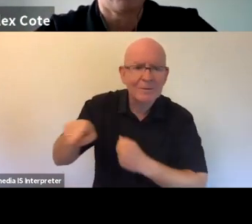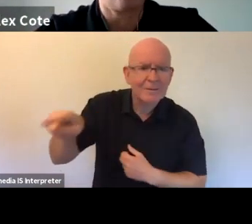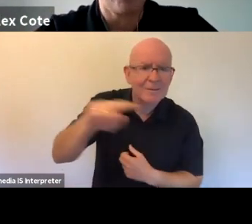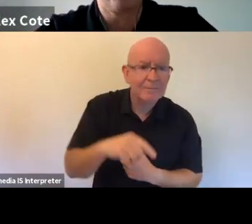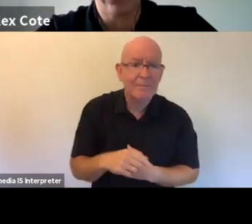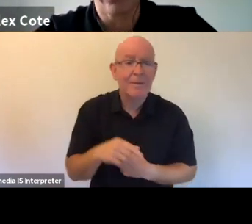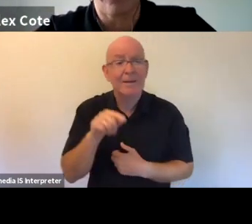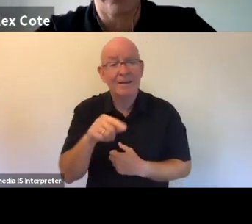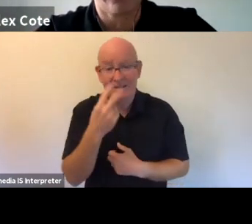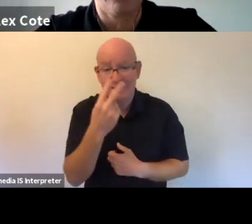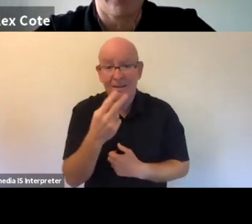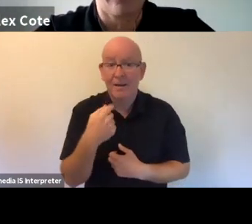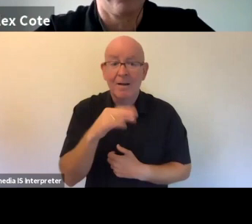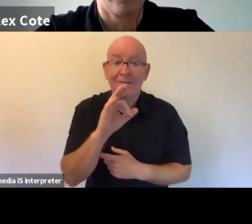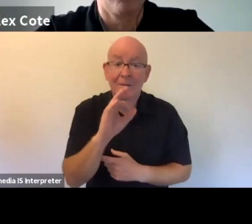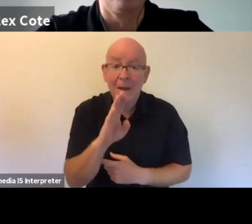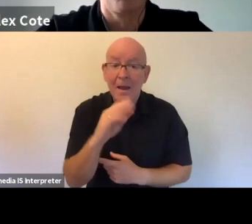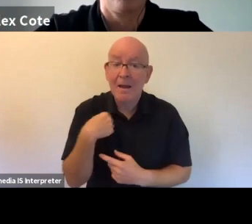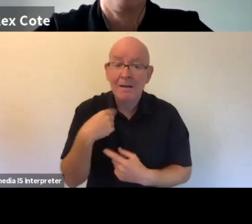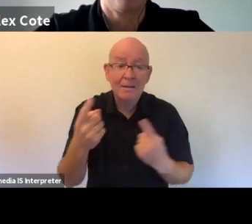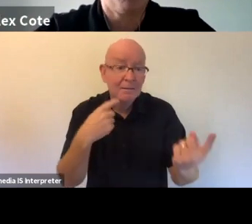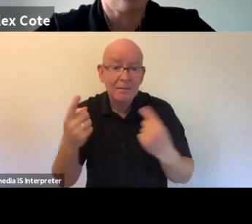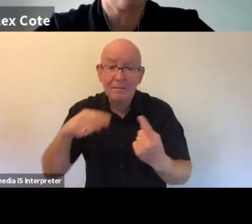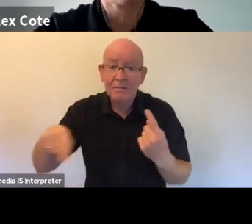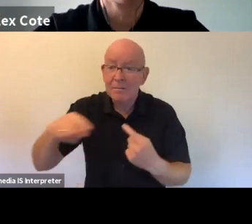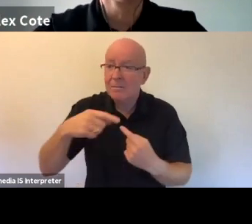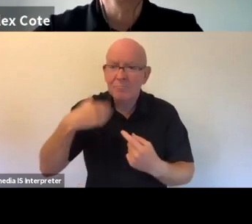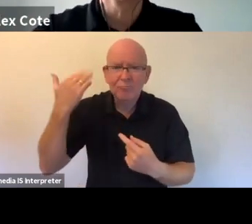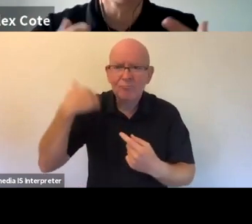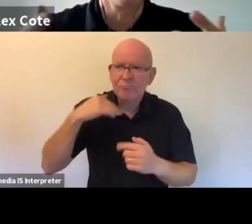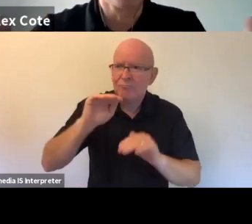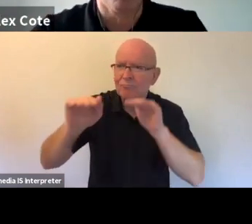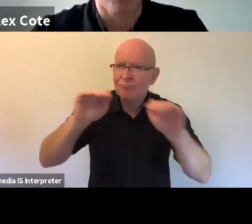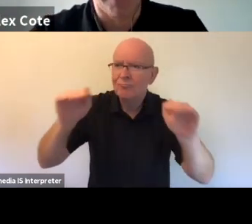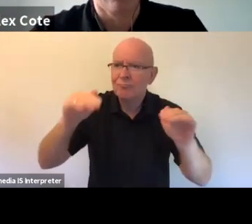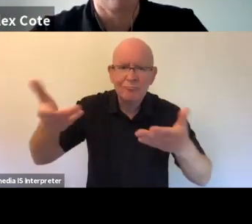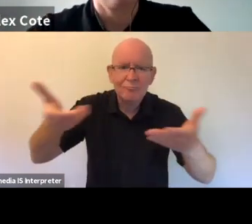as well as, social protection measures available. But, DPOs were saying that some efforts have been made.